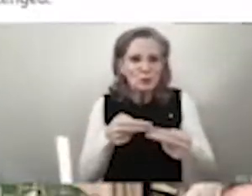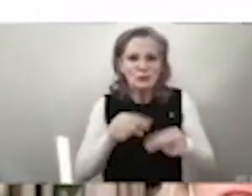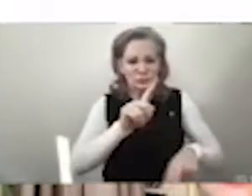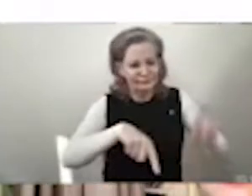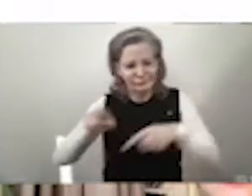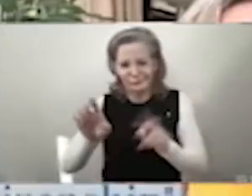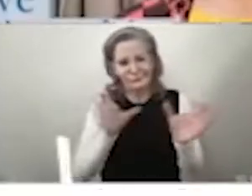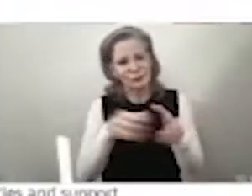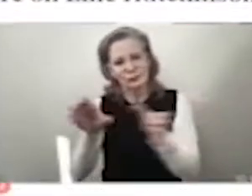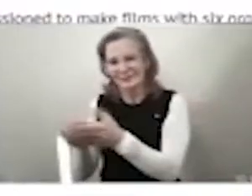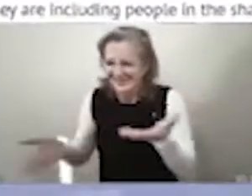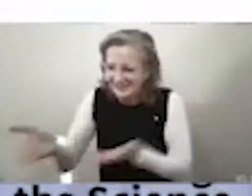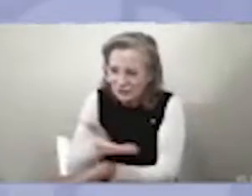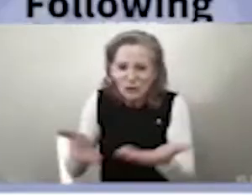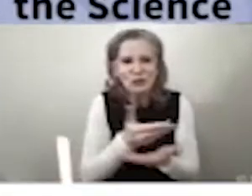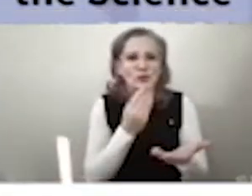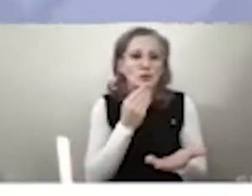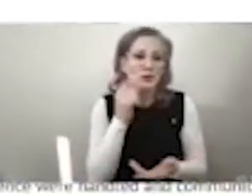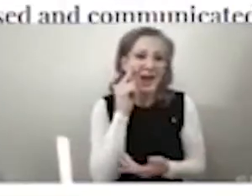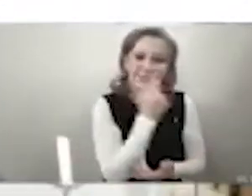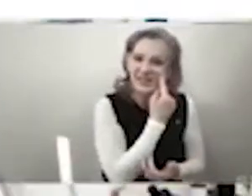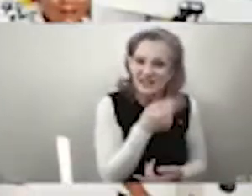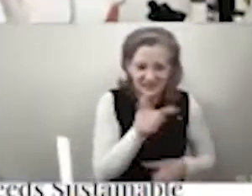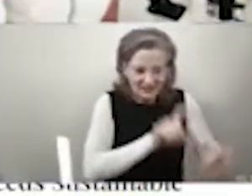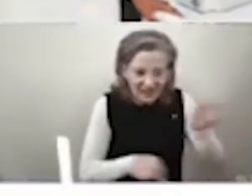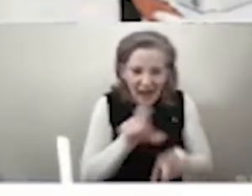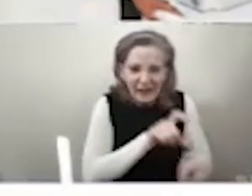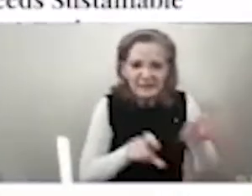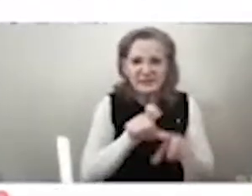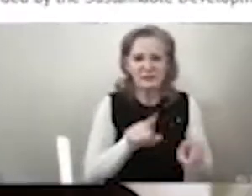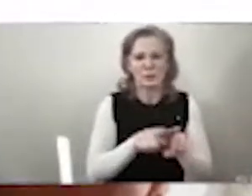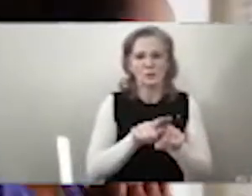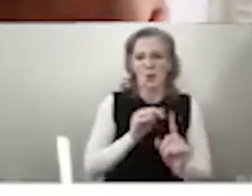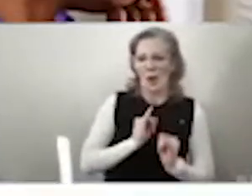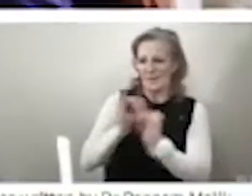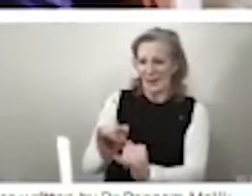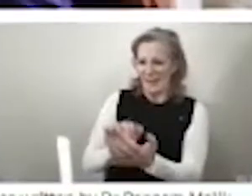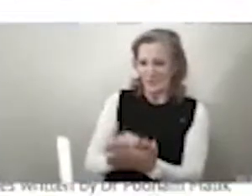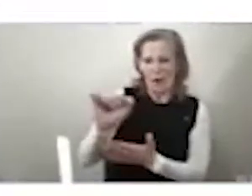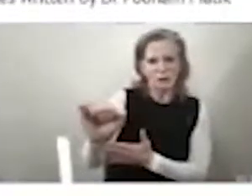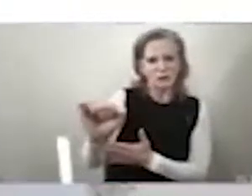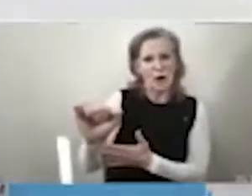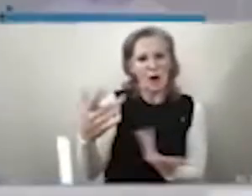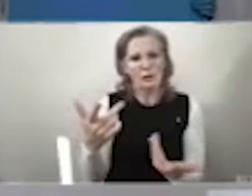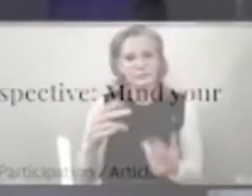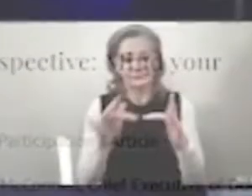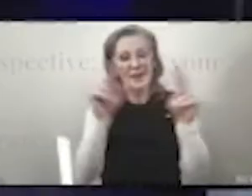science, and then with young people on blame culture, an international round table with other national academies on public health messaging, a series